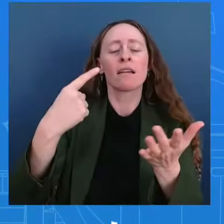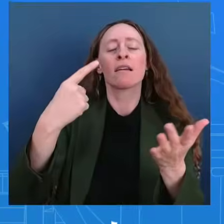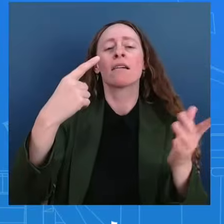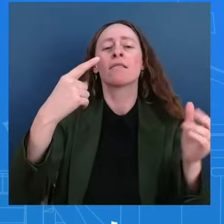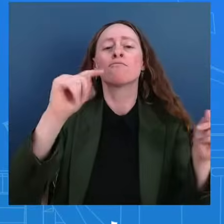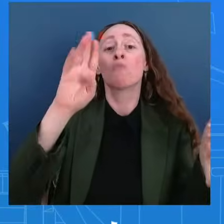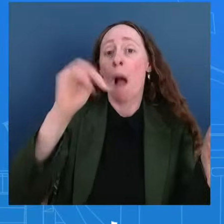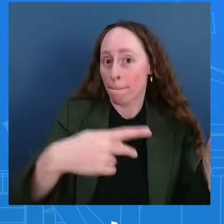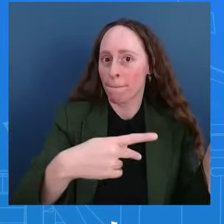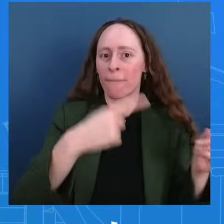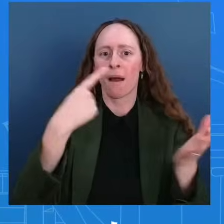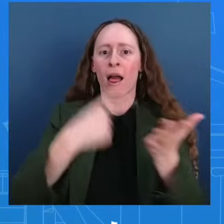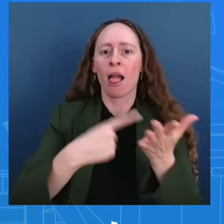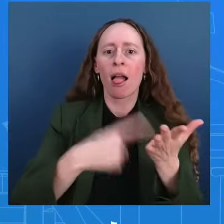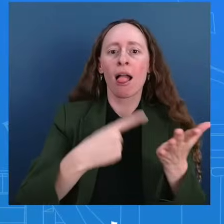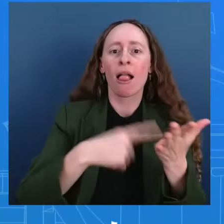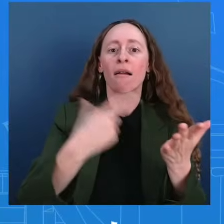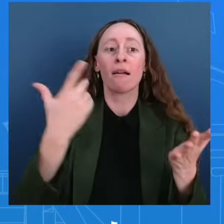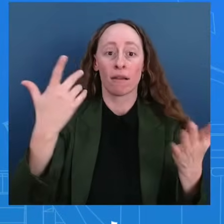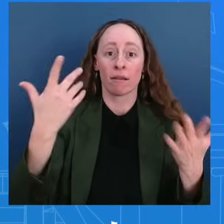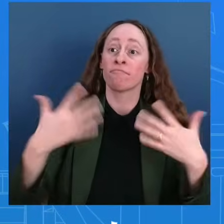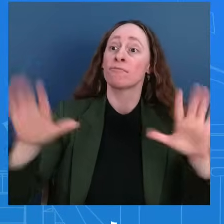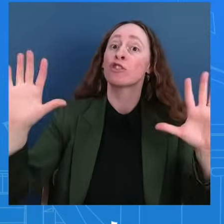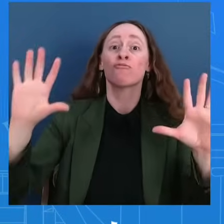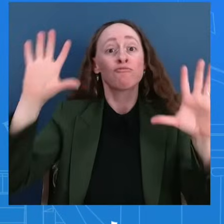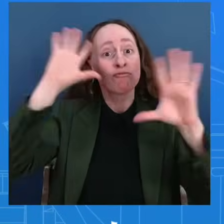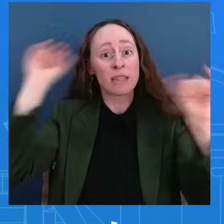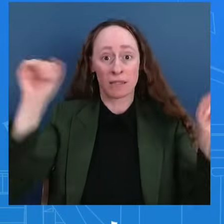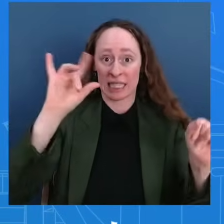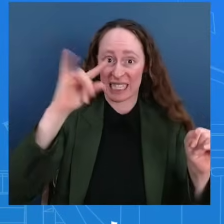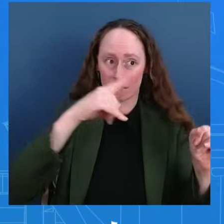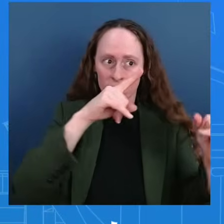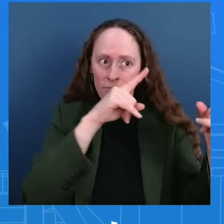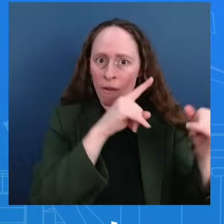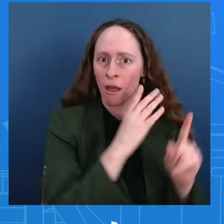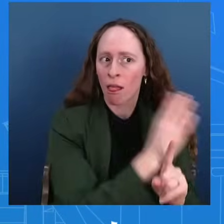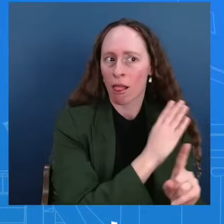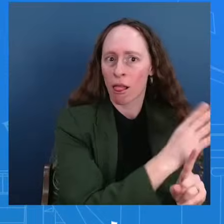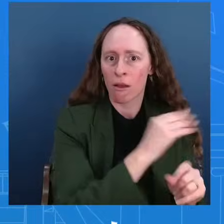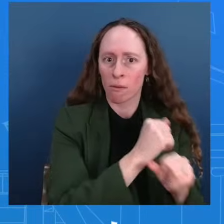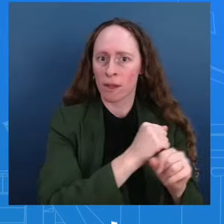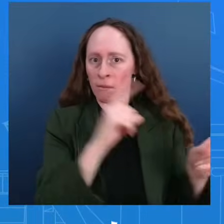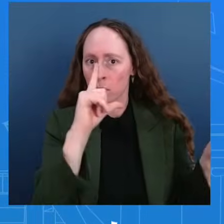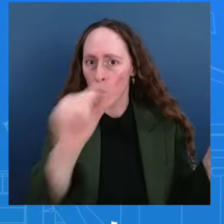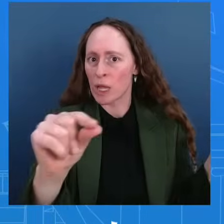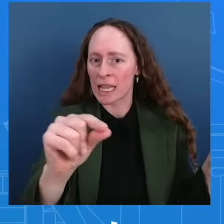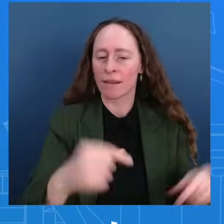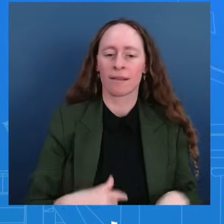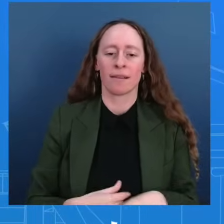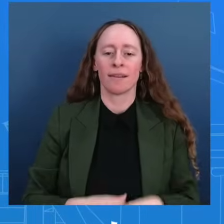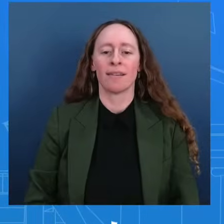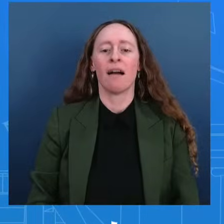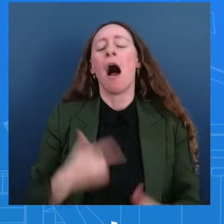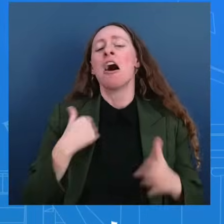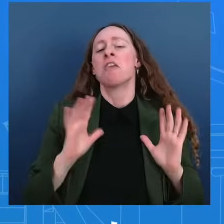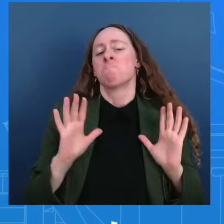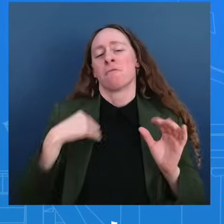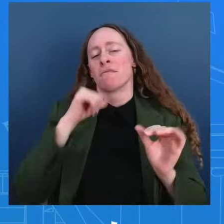Ms. Jean-Pierre: I’m not going to get into specifics about conversations with -- with world leaders from here. I’m not going to get into that --